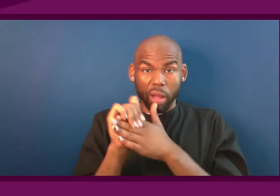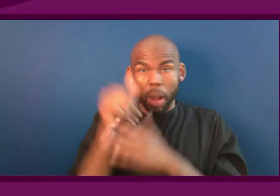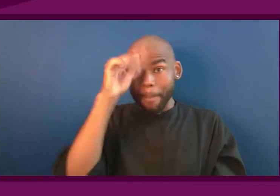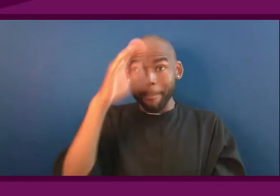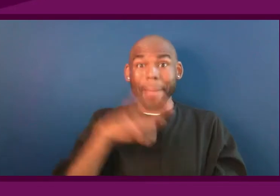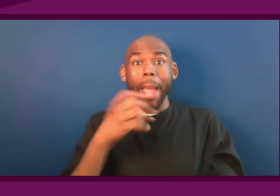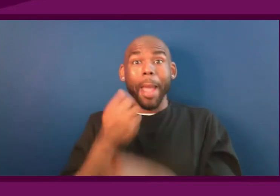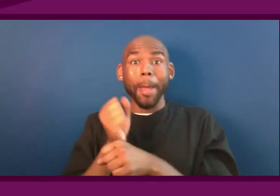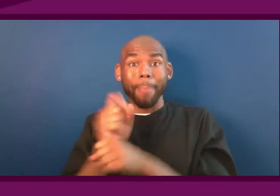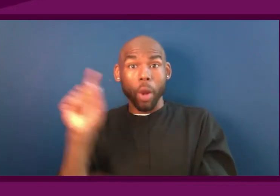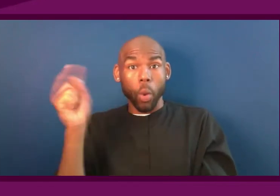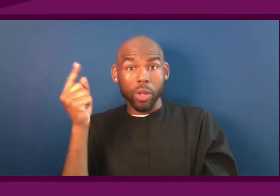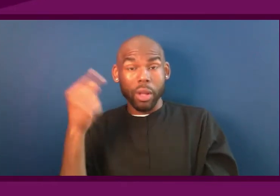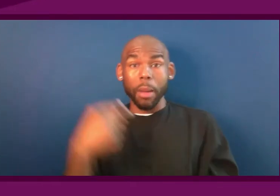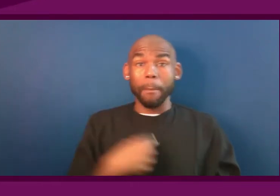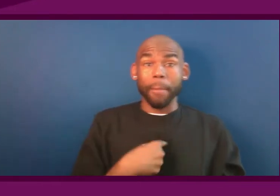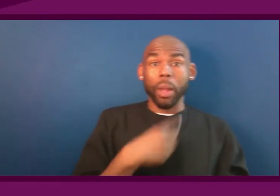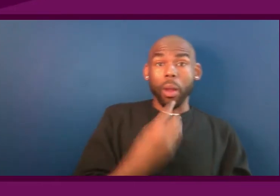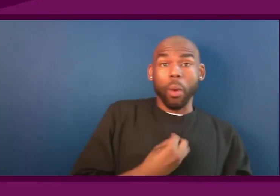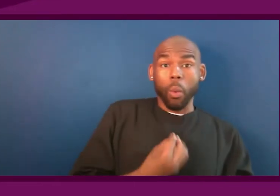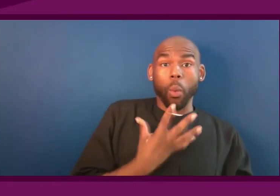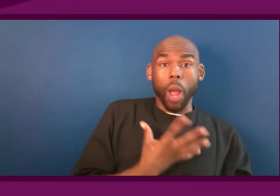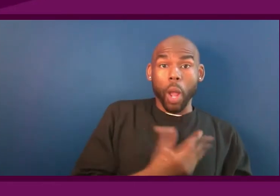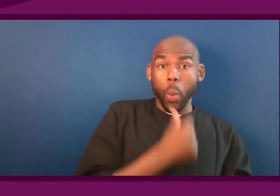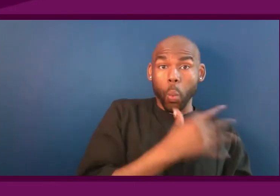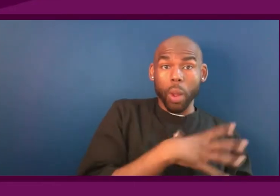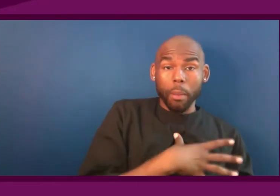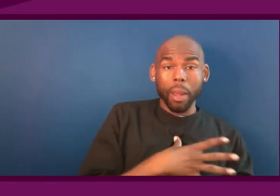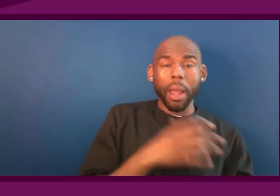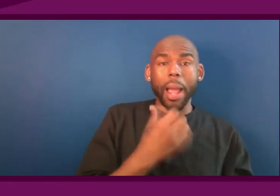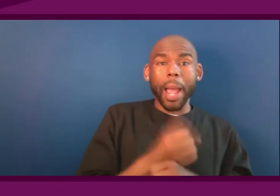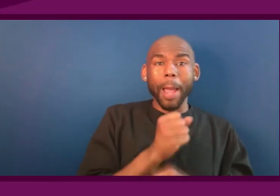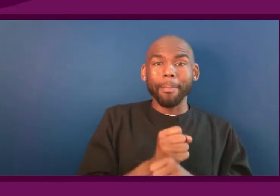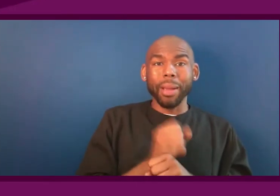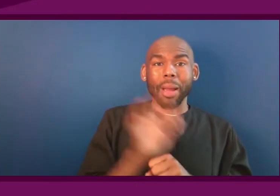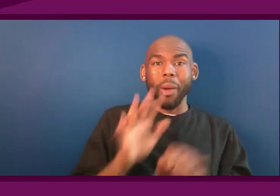sisters. Well, they make like 50 cents on the dollar. And then you start looking and you just